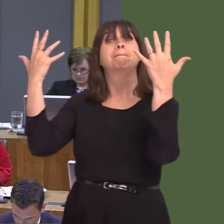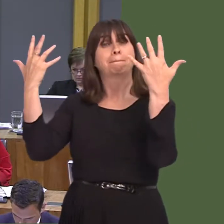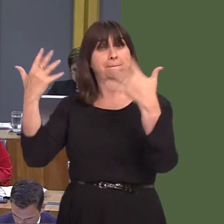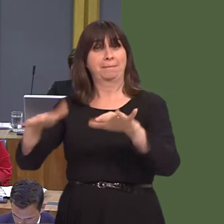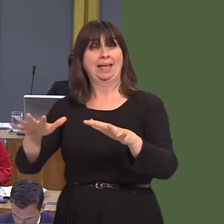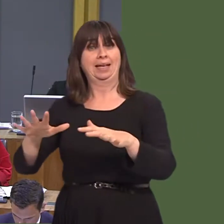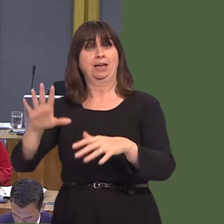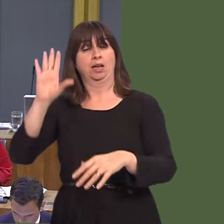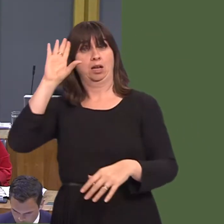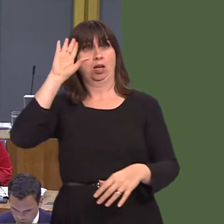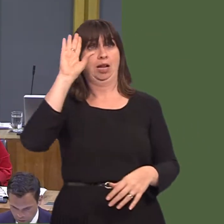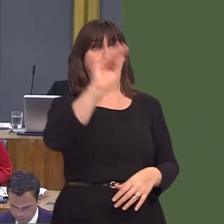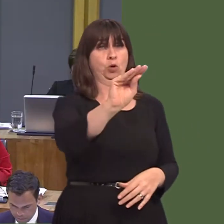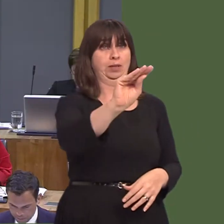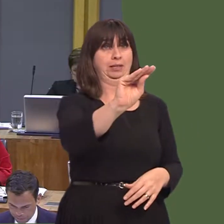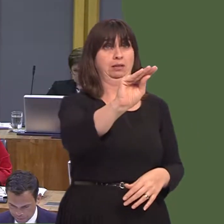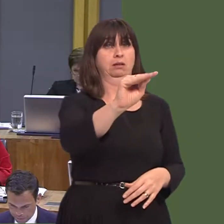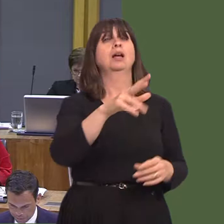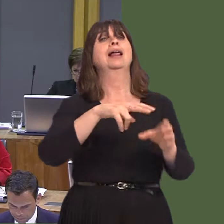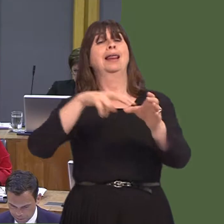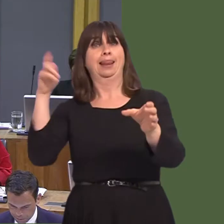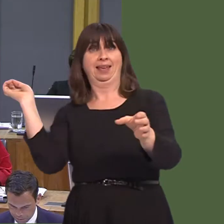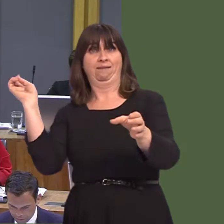in, and we're spending some £59 million on agency nurses.